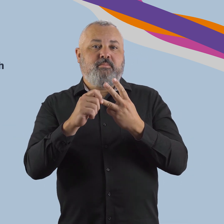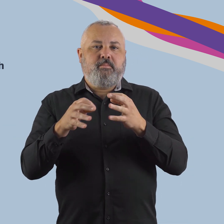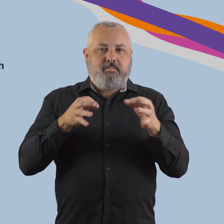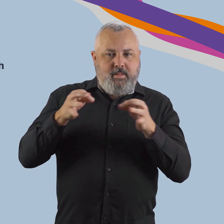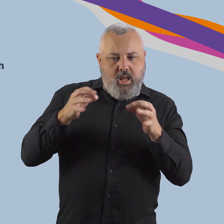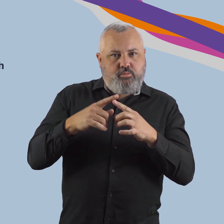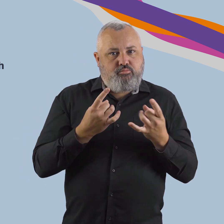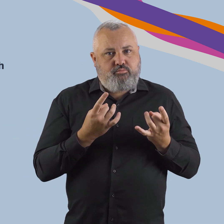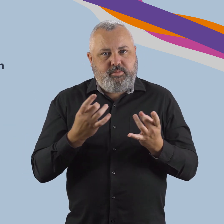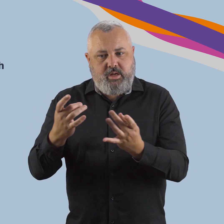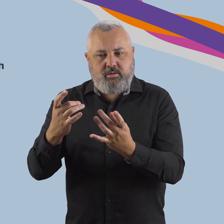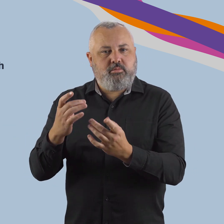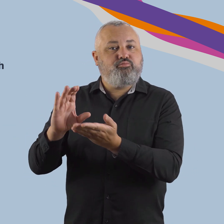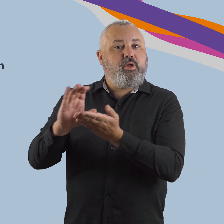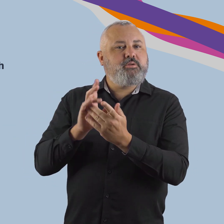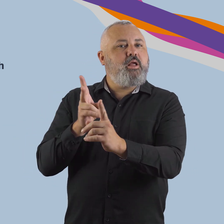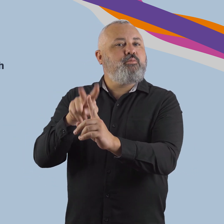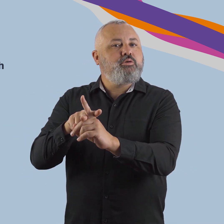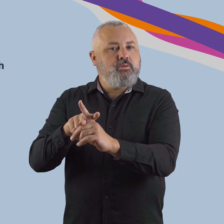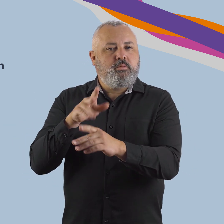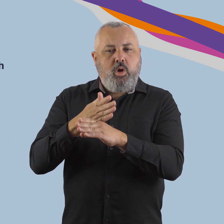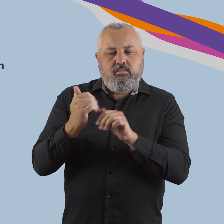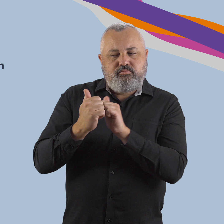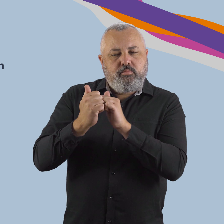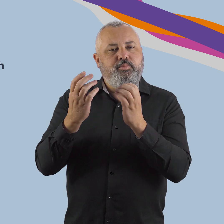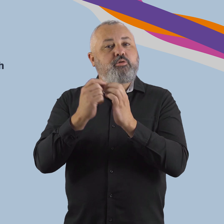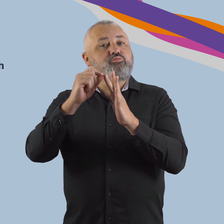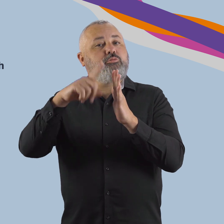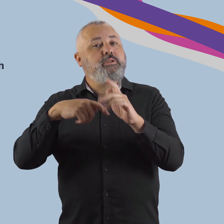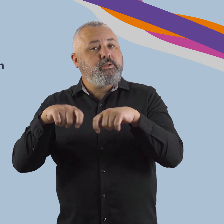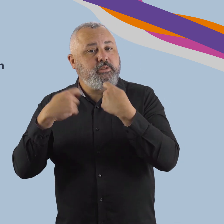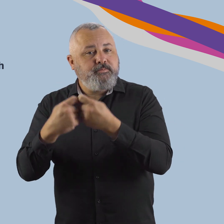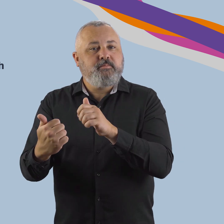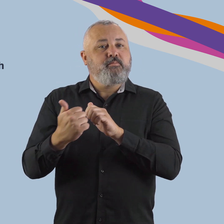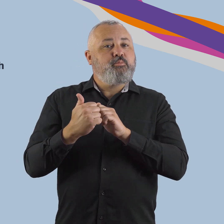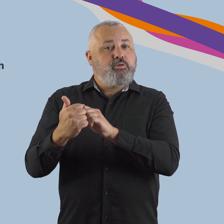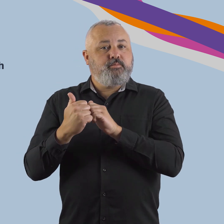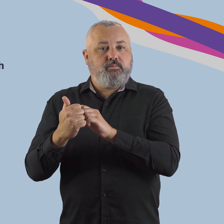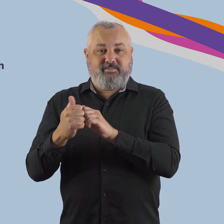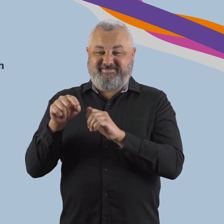Step 3: Prepare for and plan your grant application with your project team and partners.